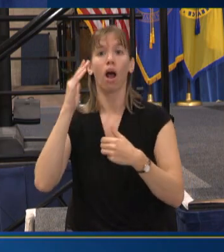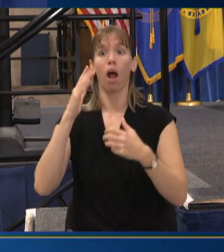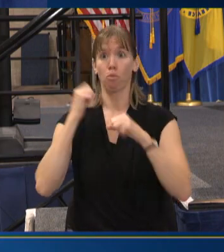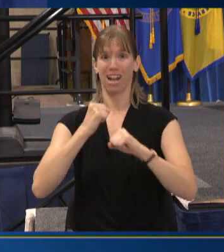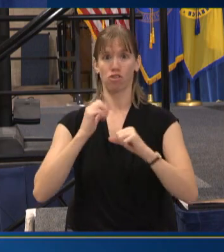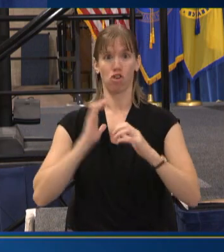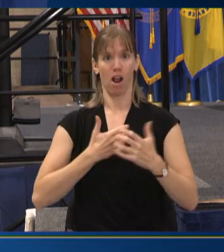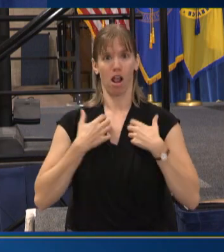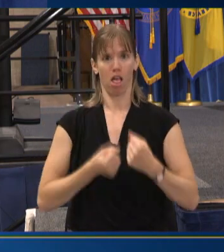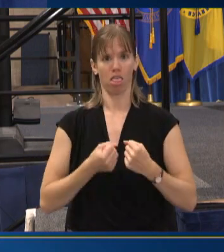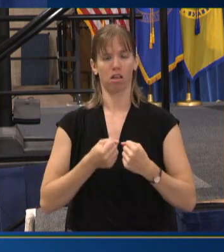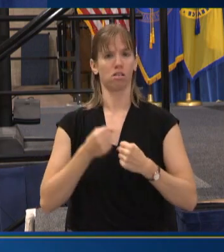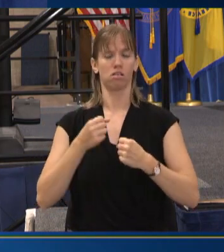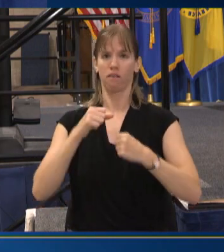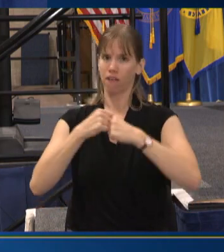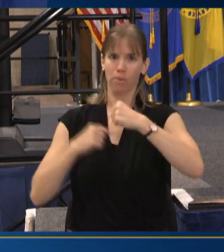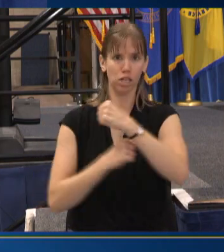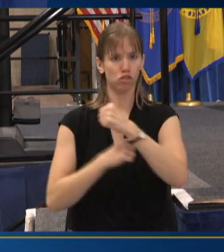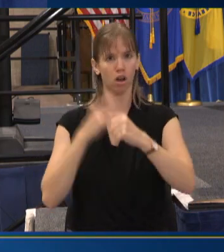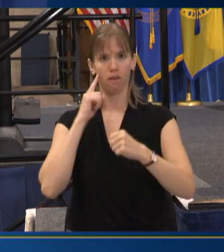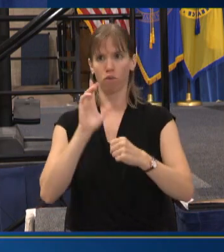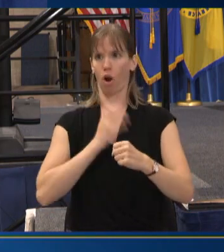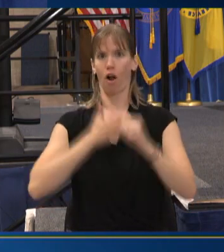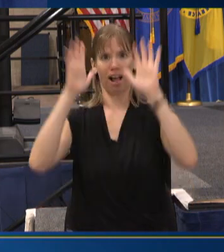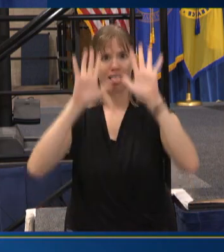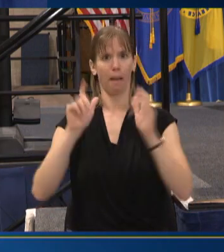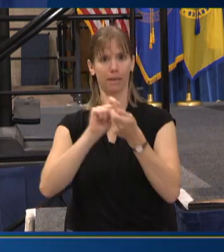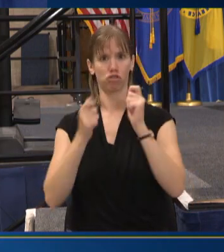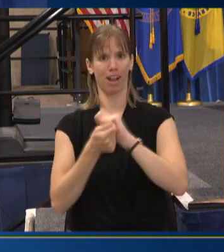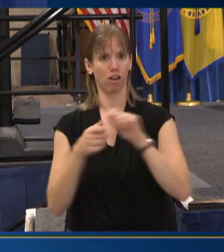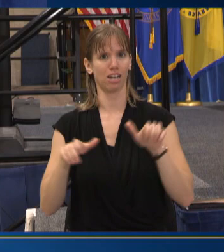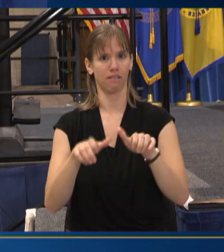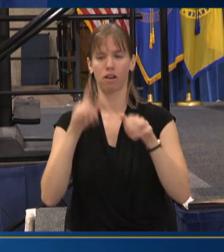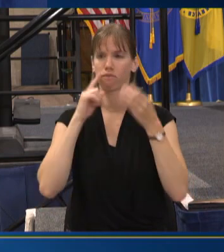for climate resilience activities across the whole of government.